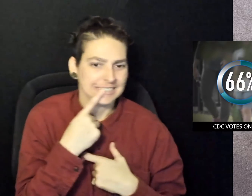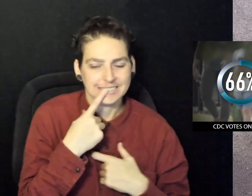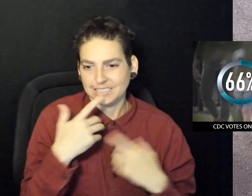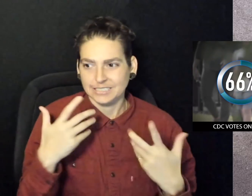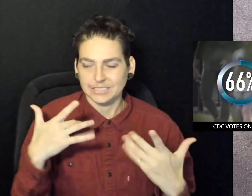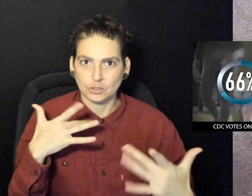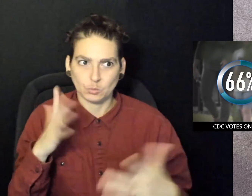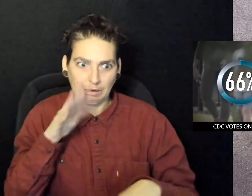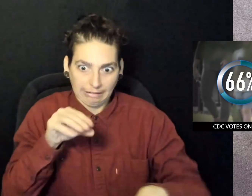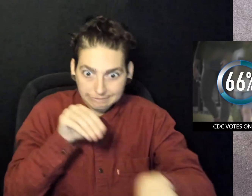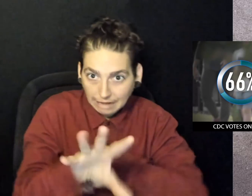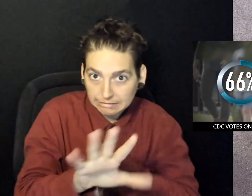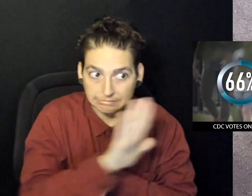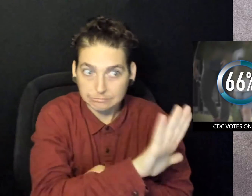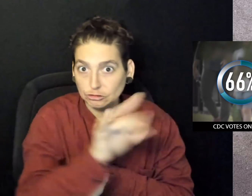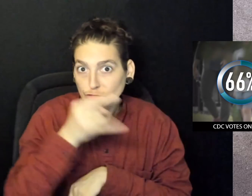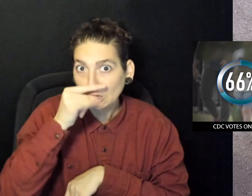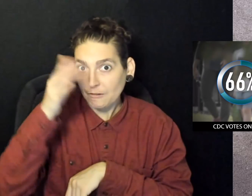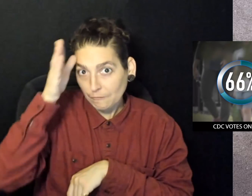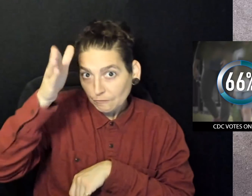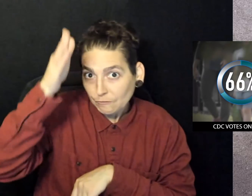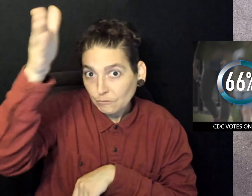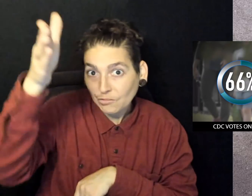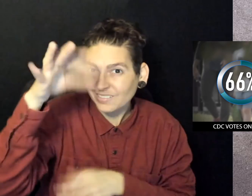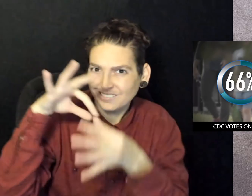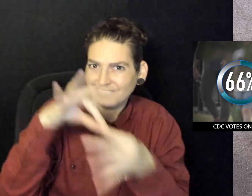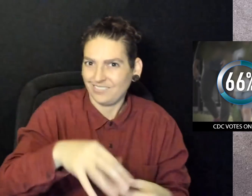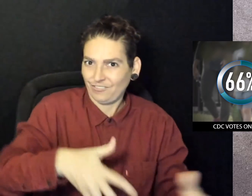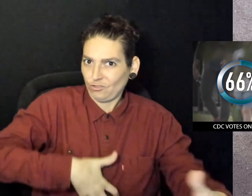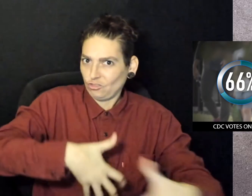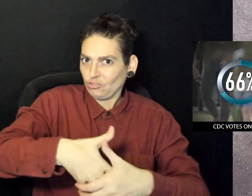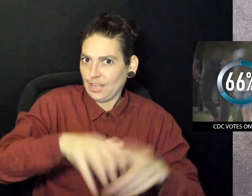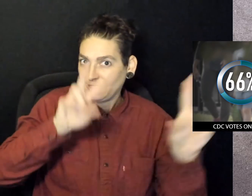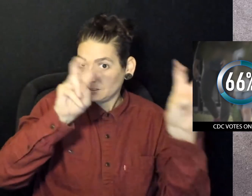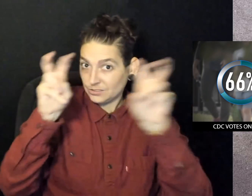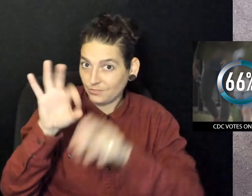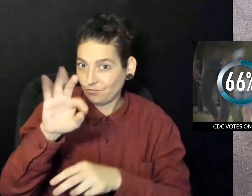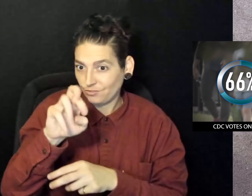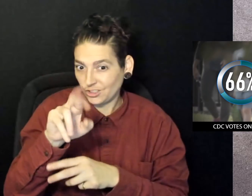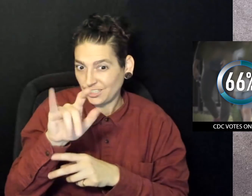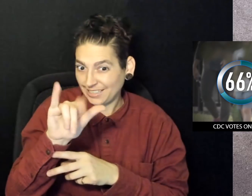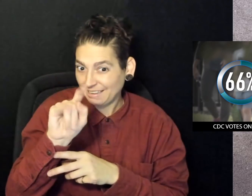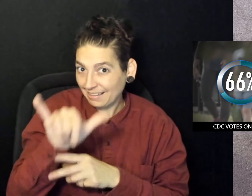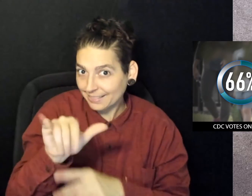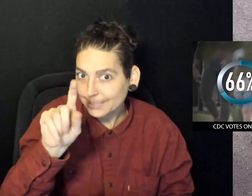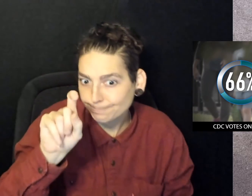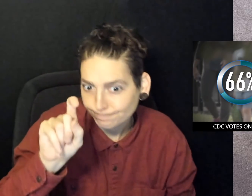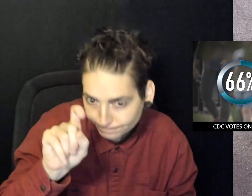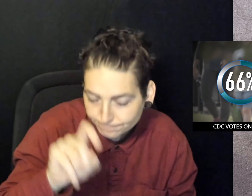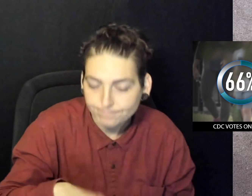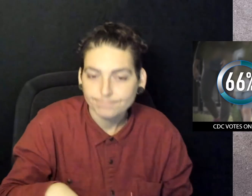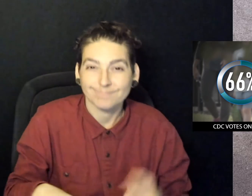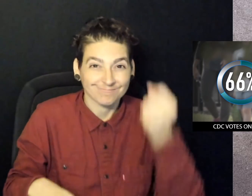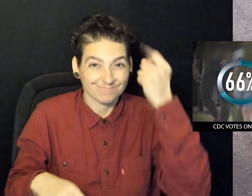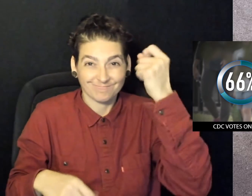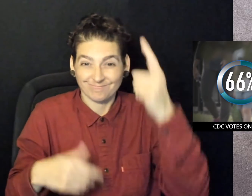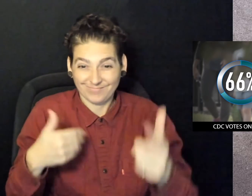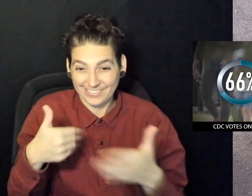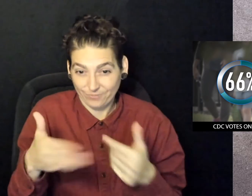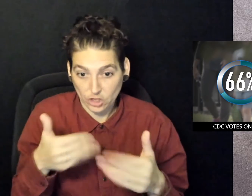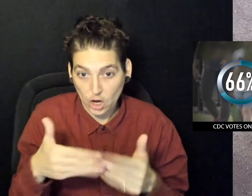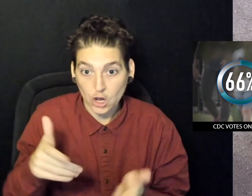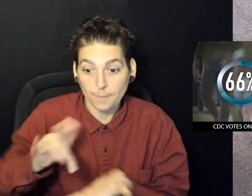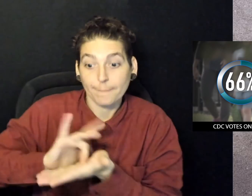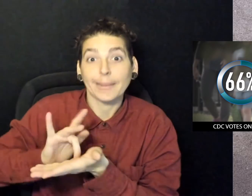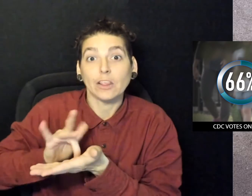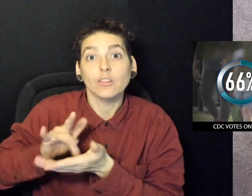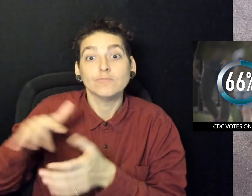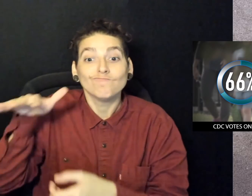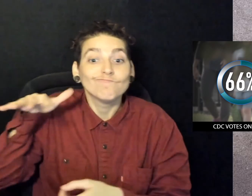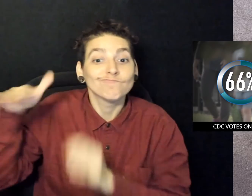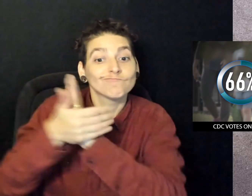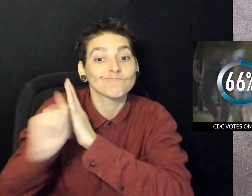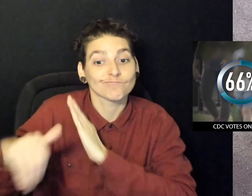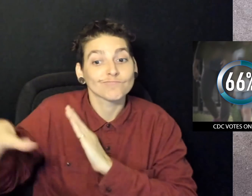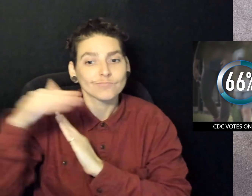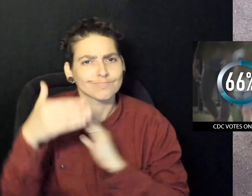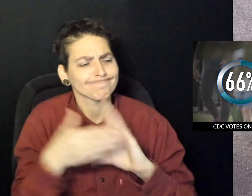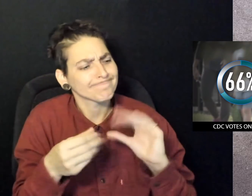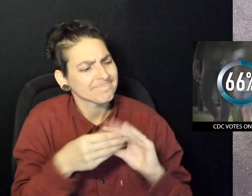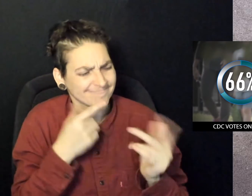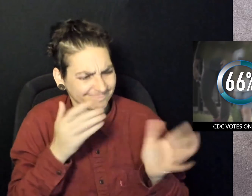are worried it could affect their child's future fertility